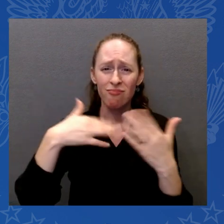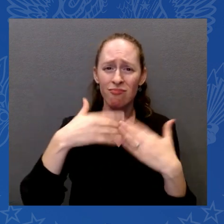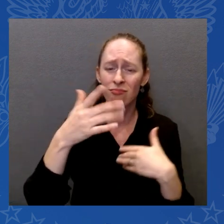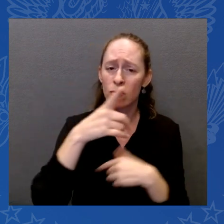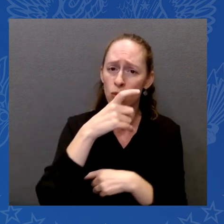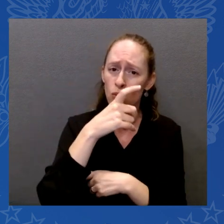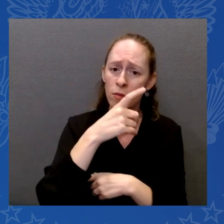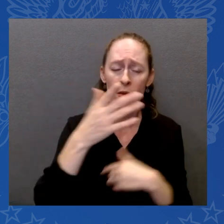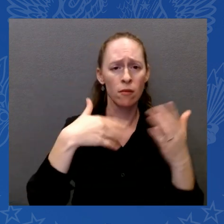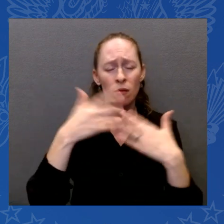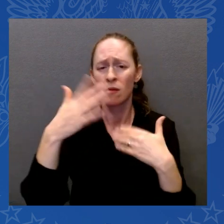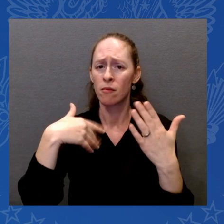and out-of-state patients.